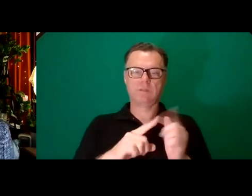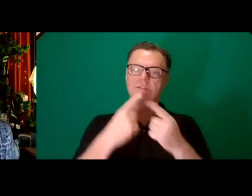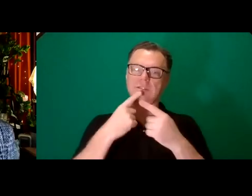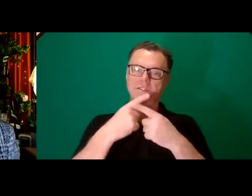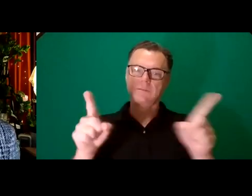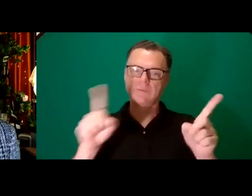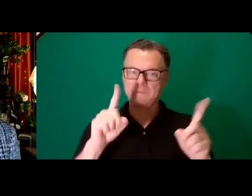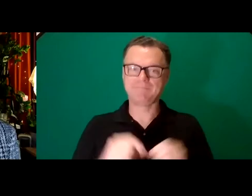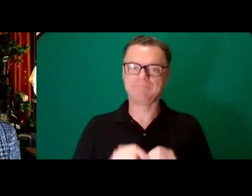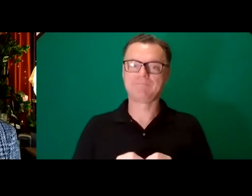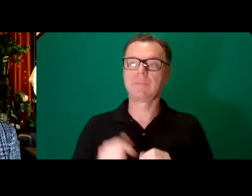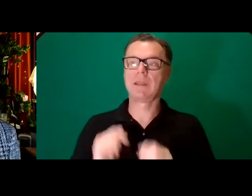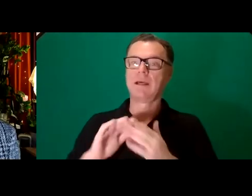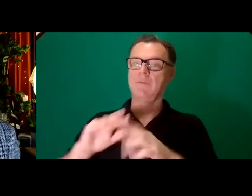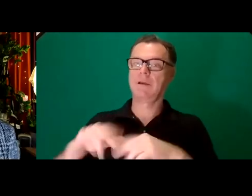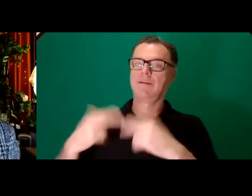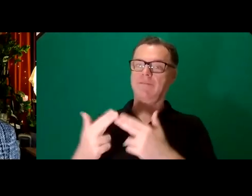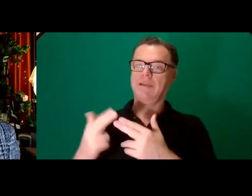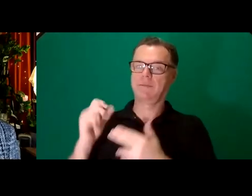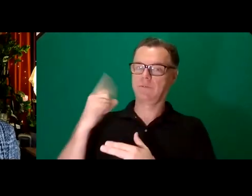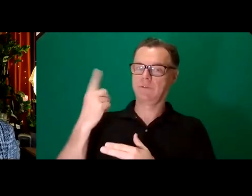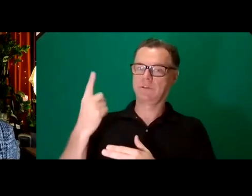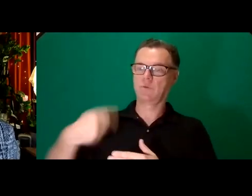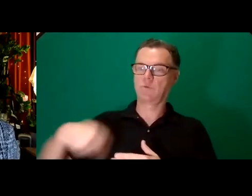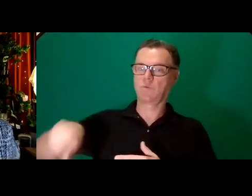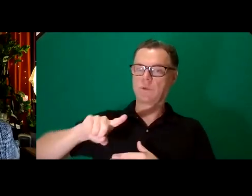really helped my family realize that we are, in fact, a hearing loss family